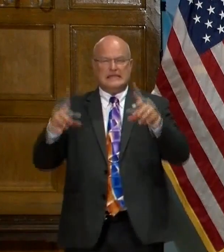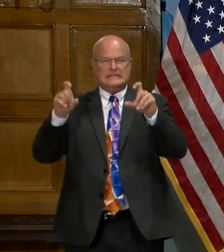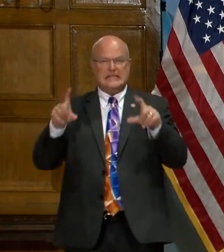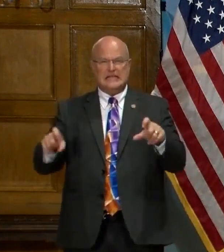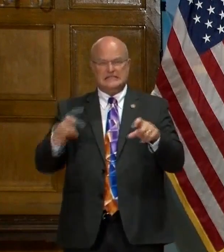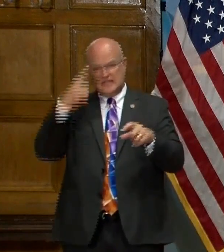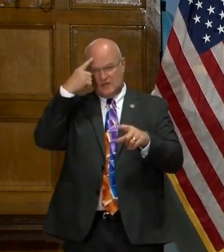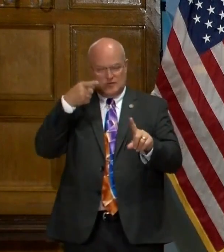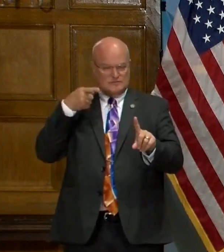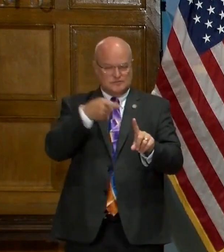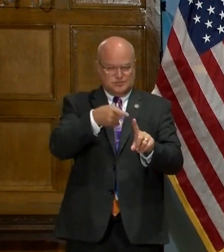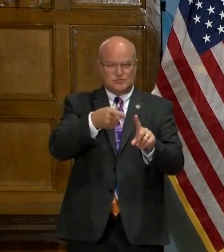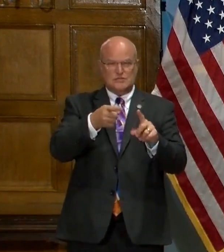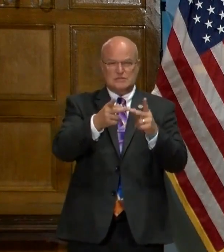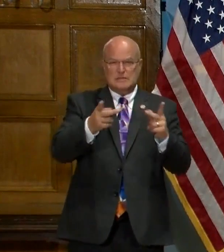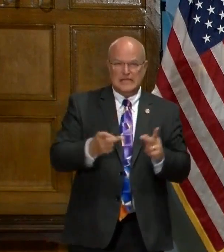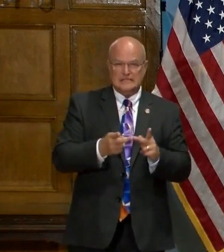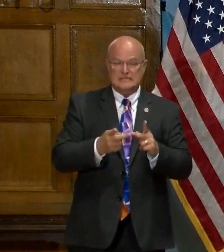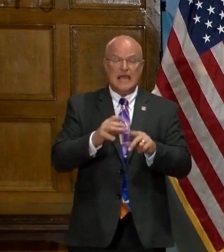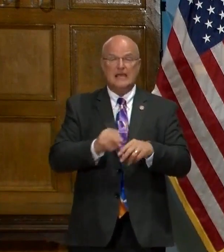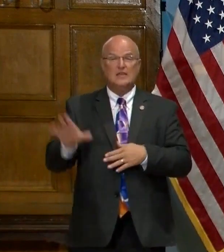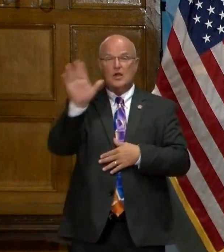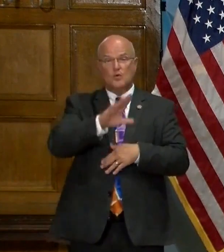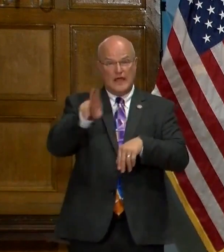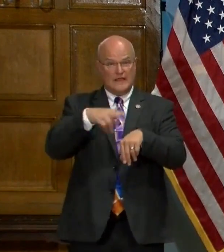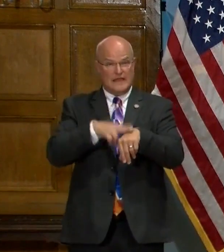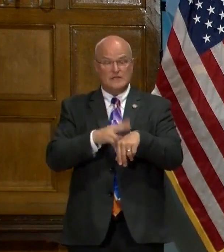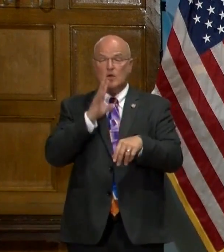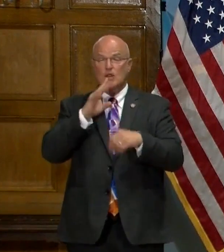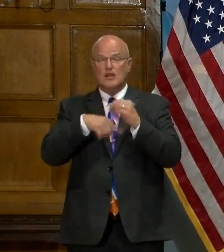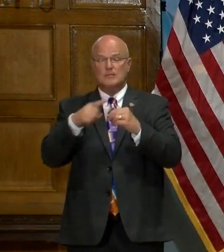FORCE. THAT WAS INSTRUCTIVE. WE TALKED ABOUT WAYS THAT WE